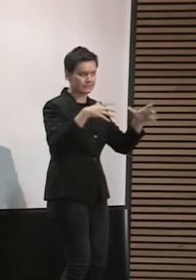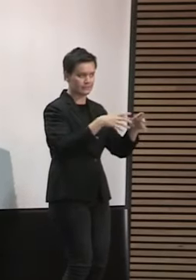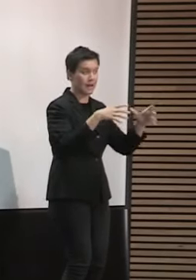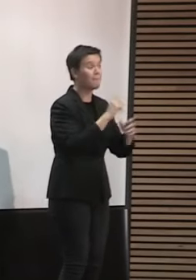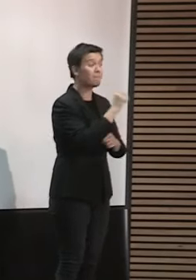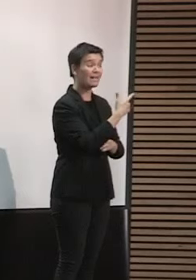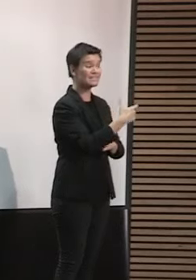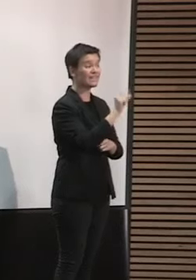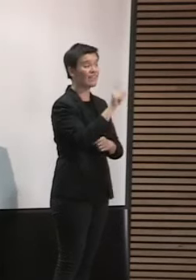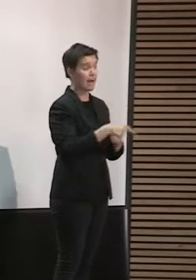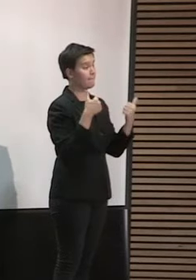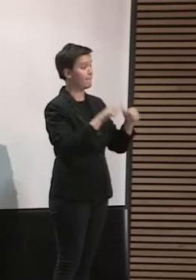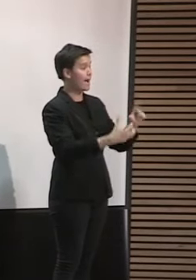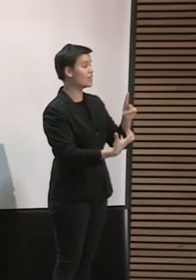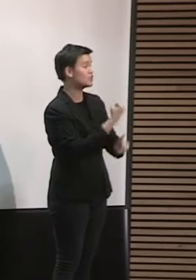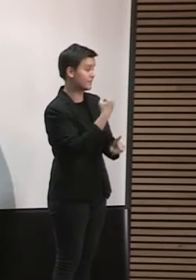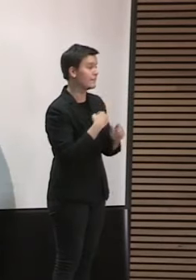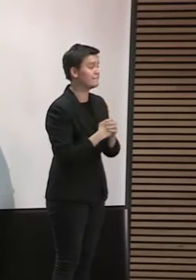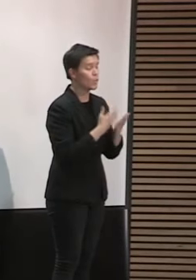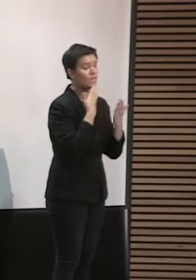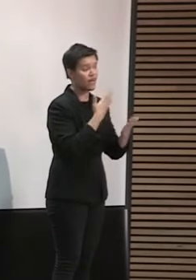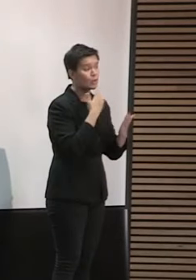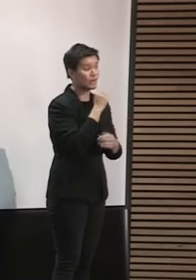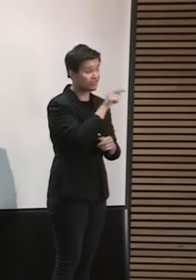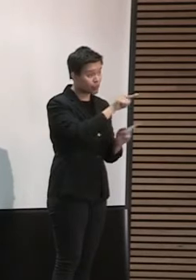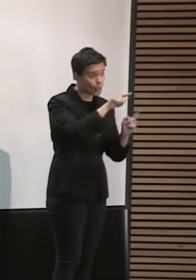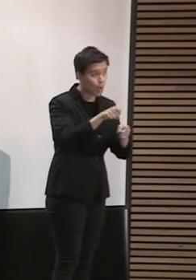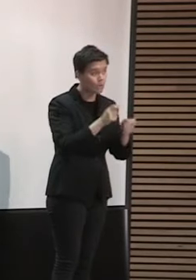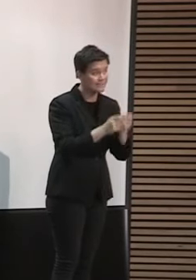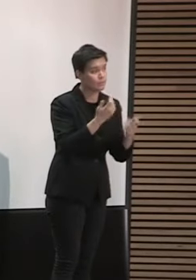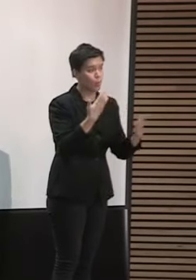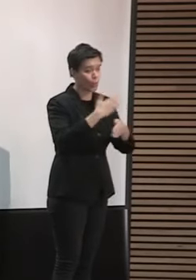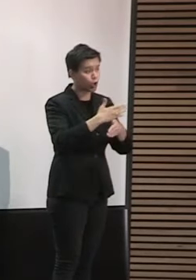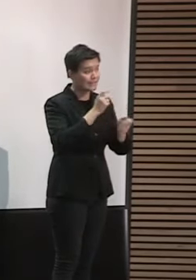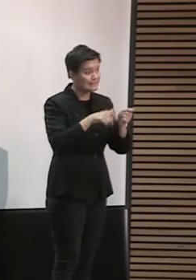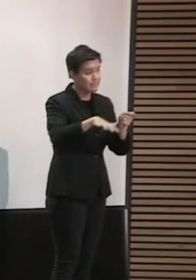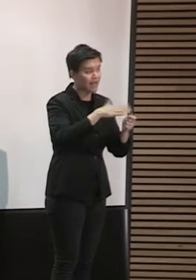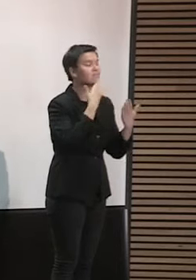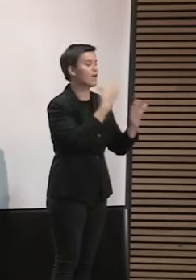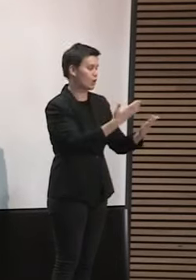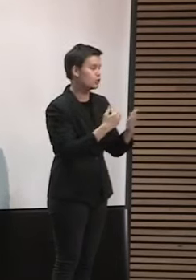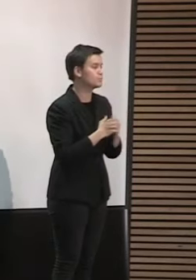website and they can be ordered and distributed to members in the community.